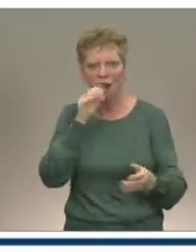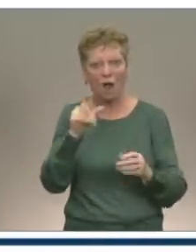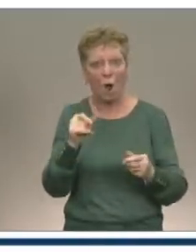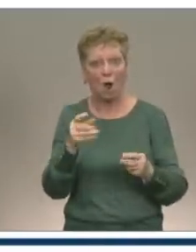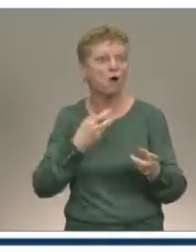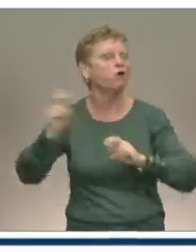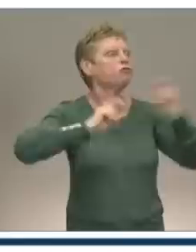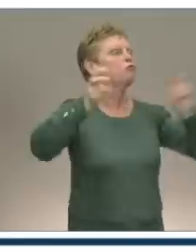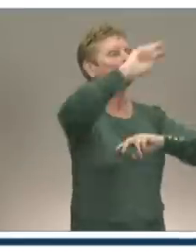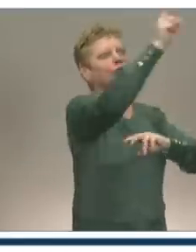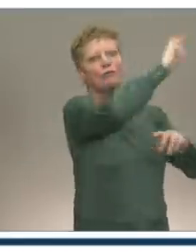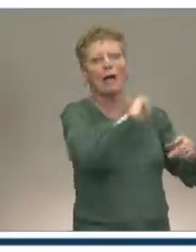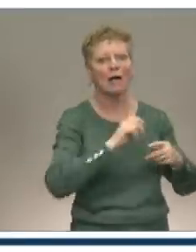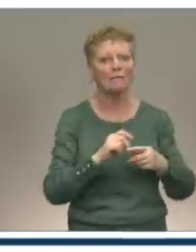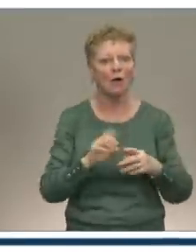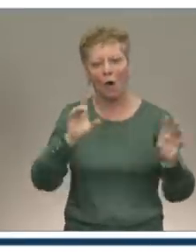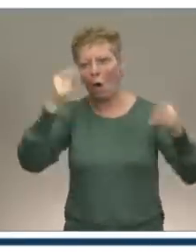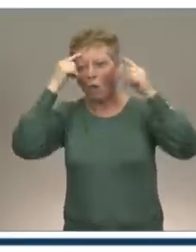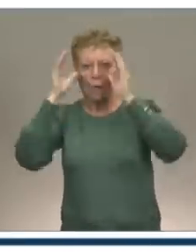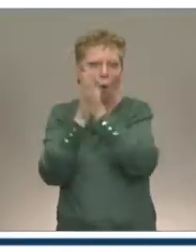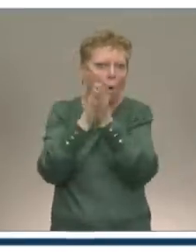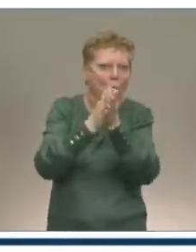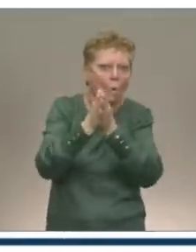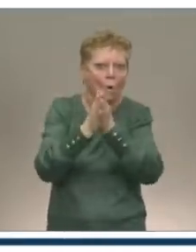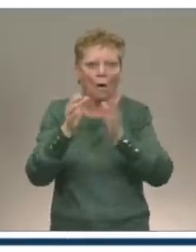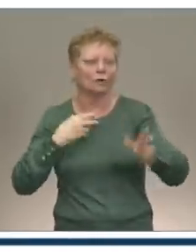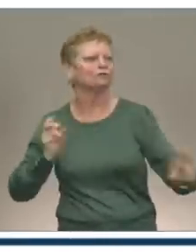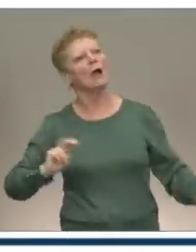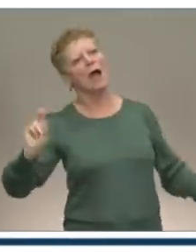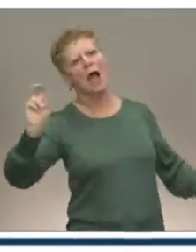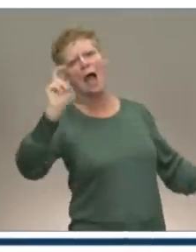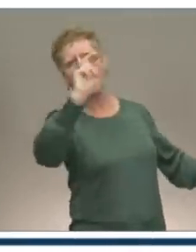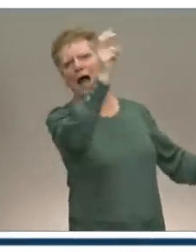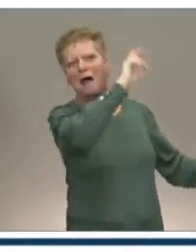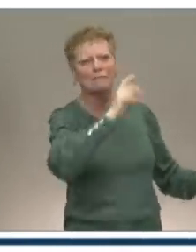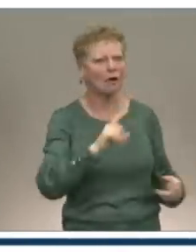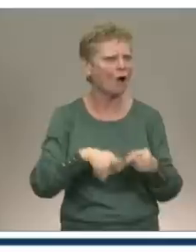is not the time to be just thinking i'm going to travel all over the country or all over the world